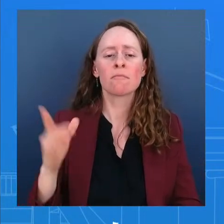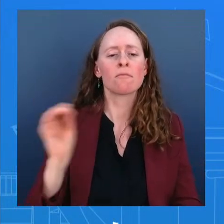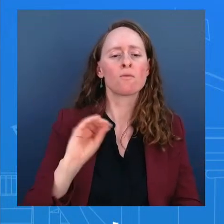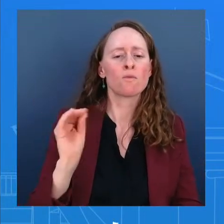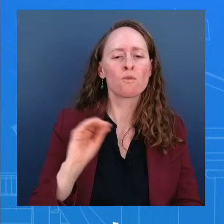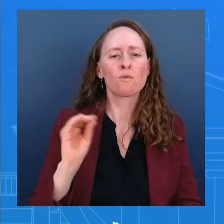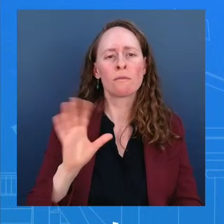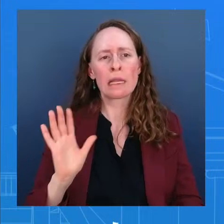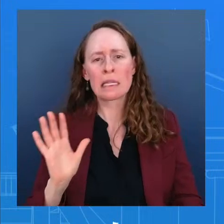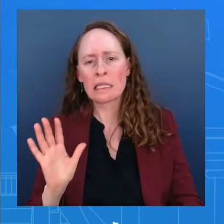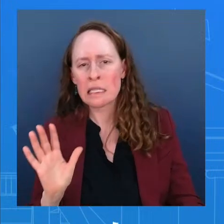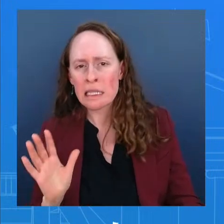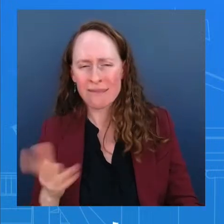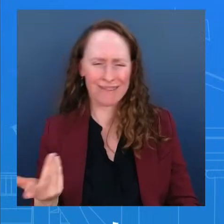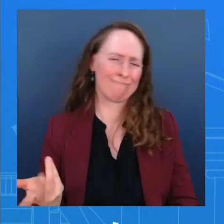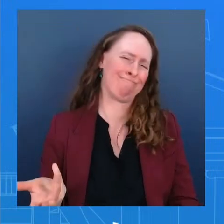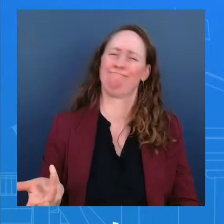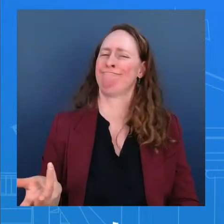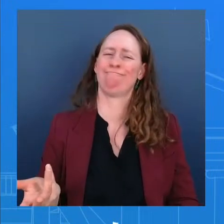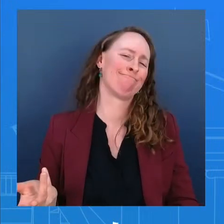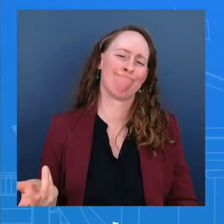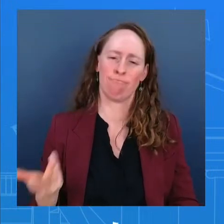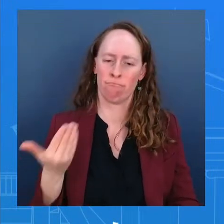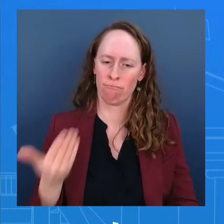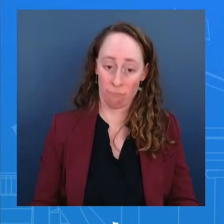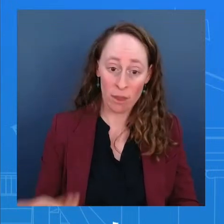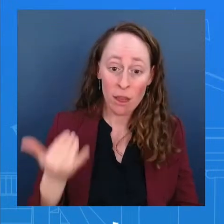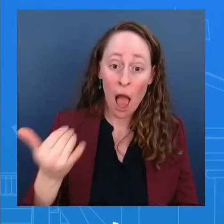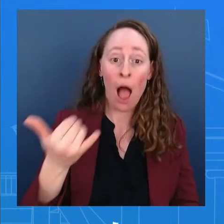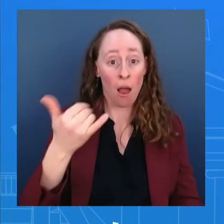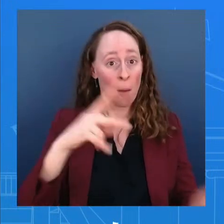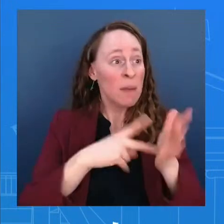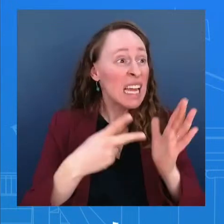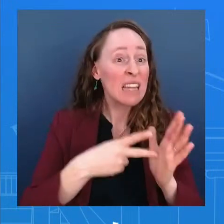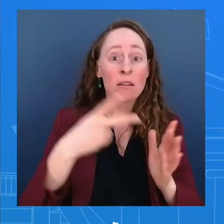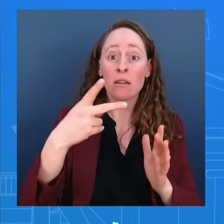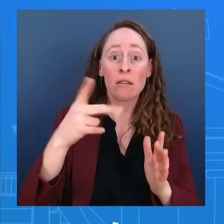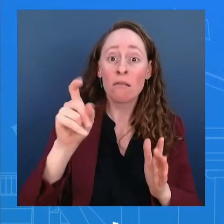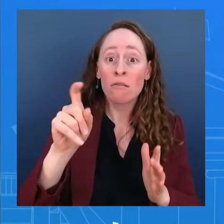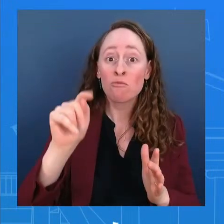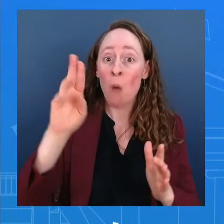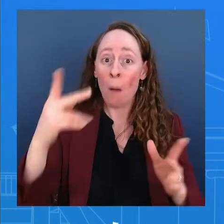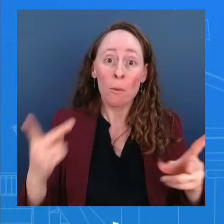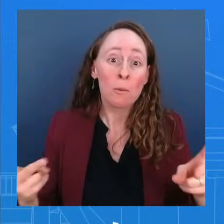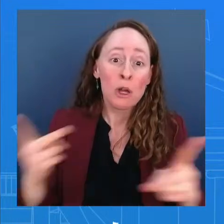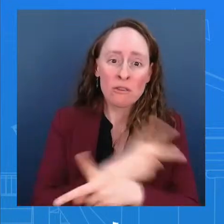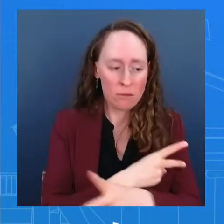to add further military pressure to Hamas beyond what has already happened. But I do believe that the consequence